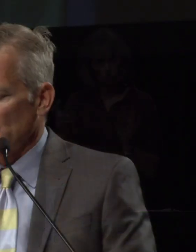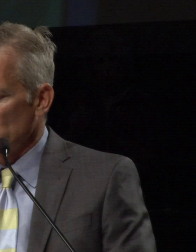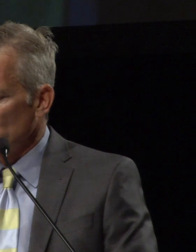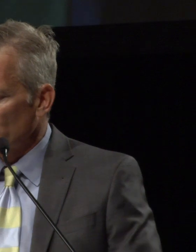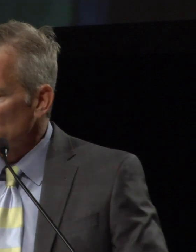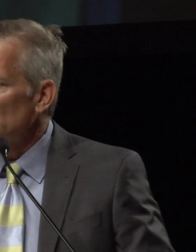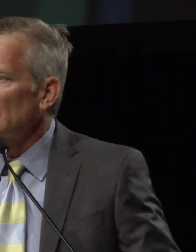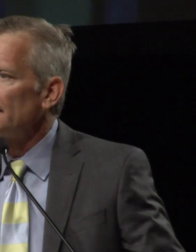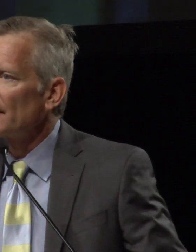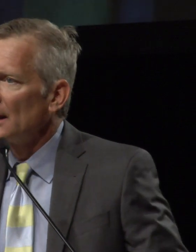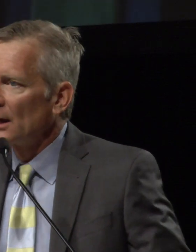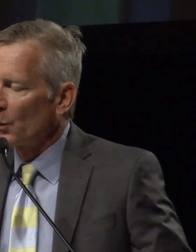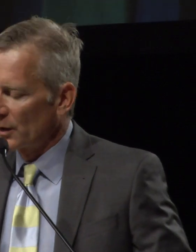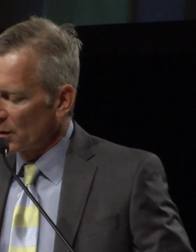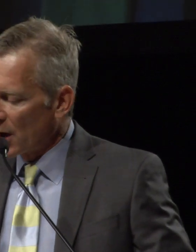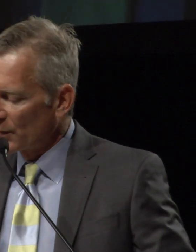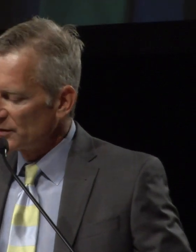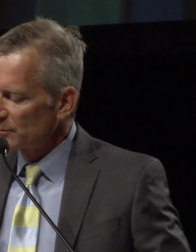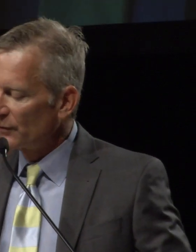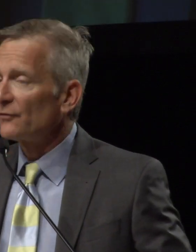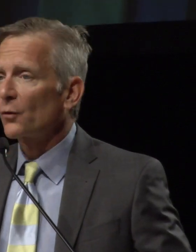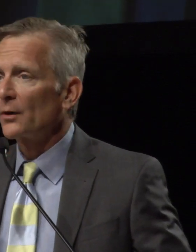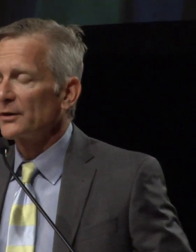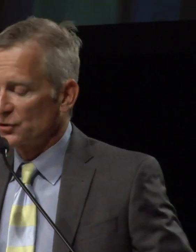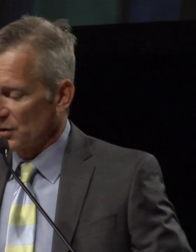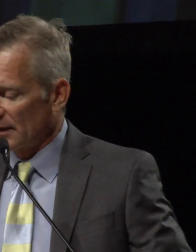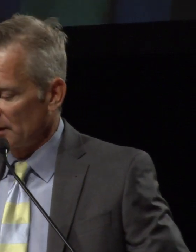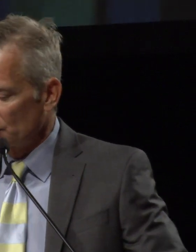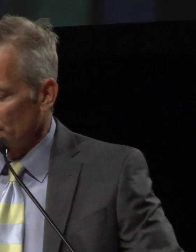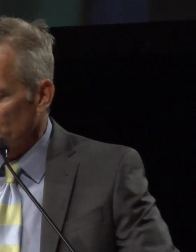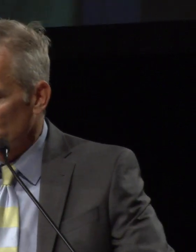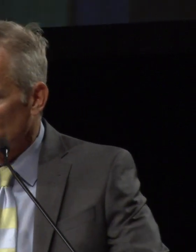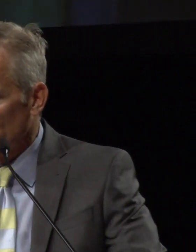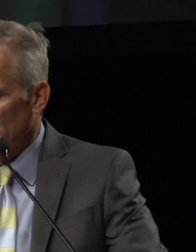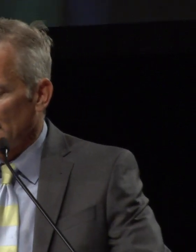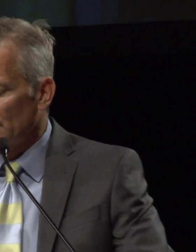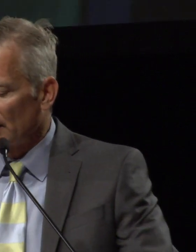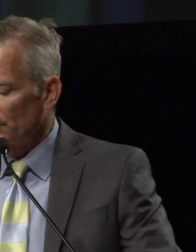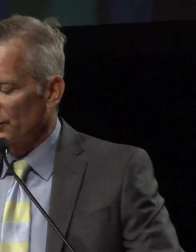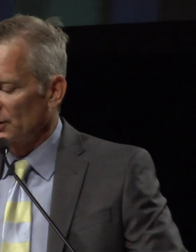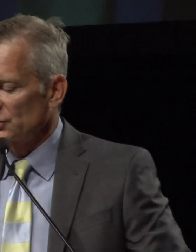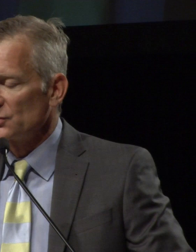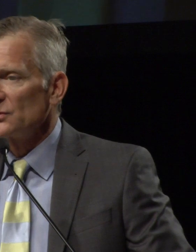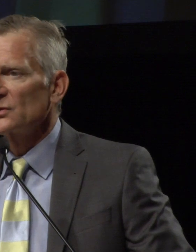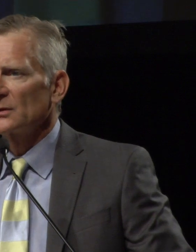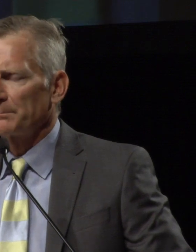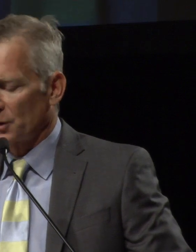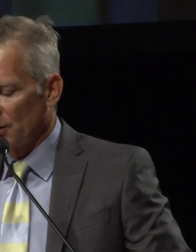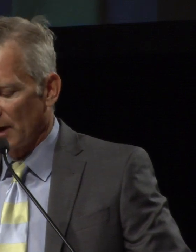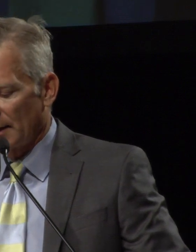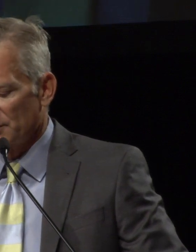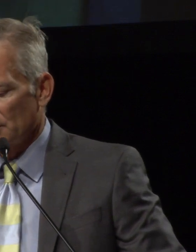AS A UNIVERSITY, WE ARE ALWAYS MOVING FORWARD AND STRIVING TO IMPROVE AND INNOVATE WITH OUR STUDENTS, PROGRAMS AND